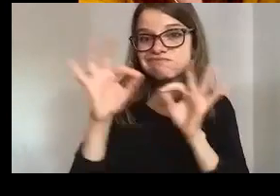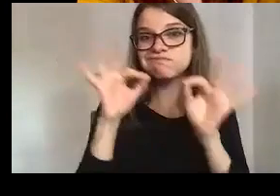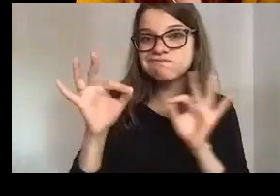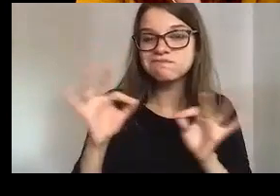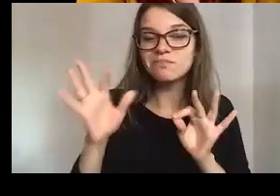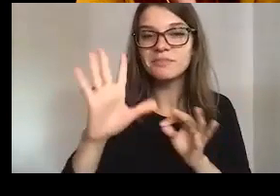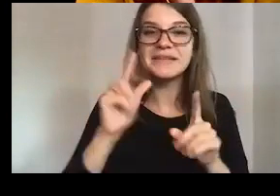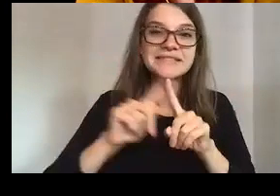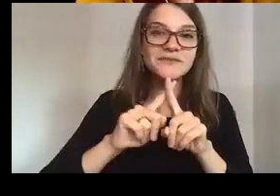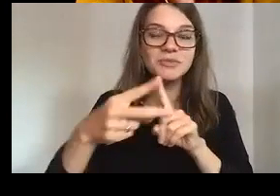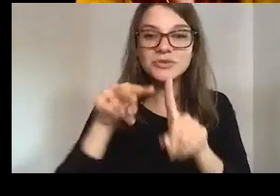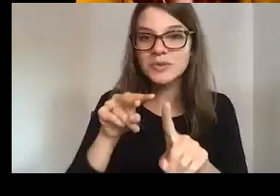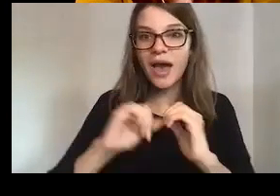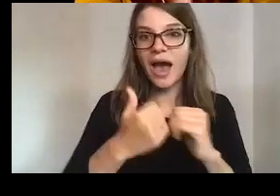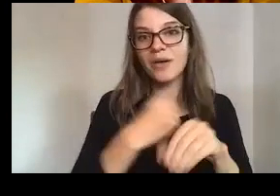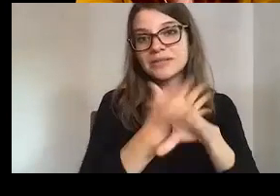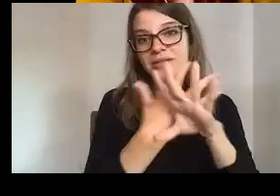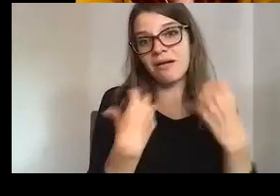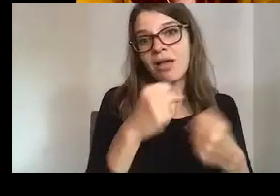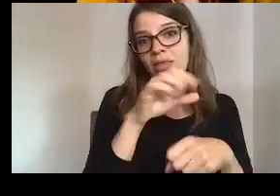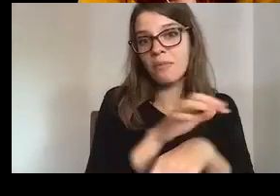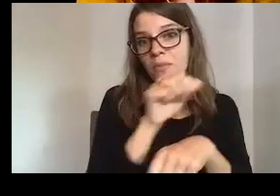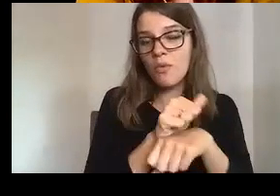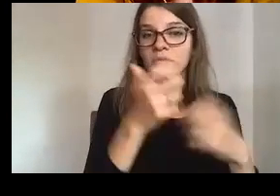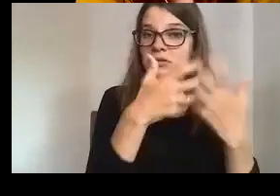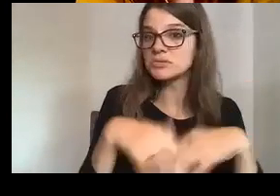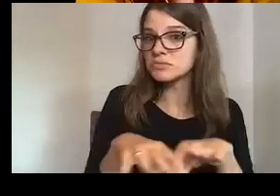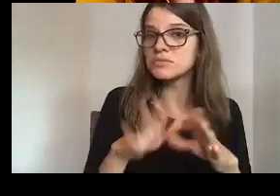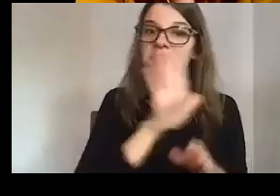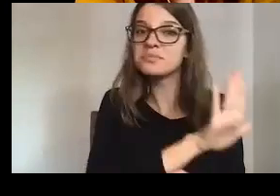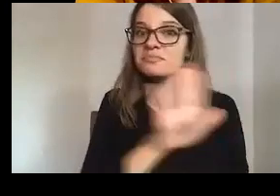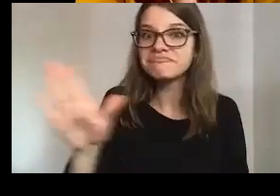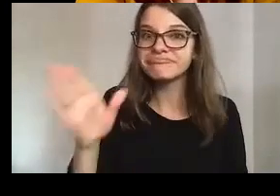about how telehealth has gone for you what some of your thoughts are about it and then